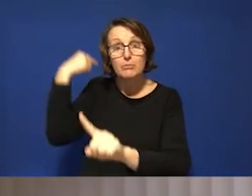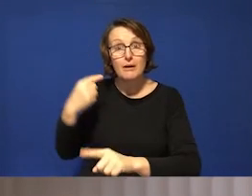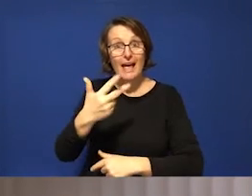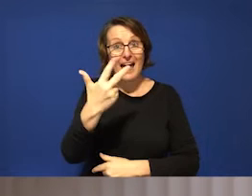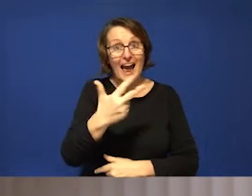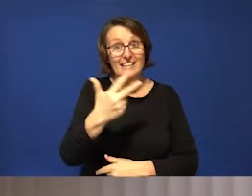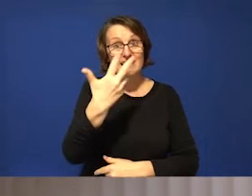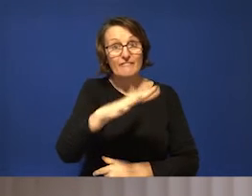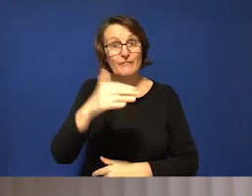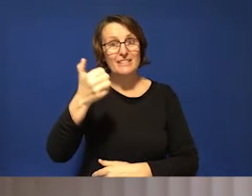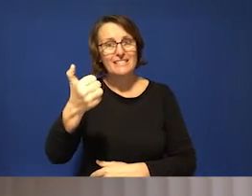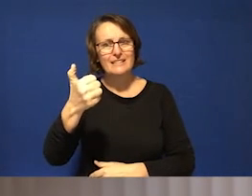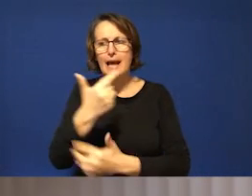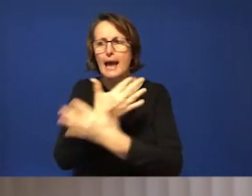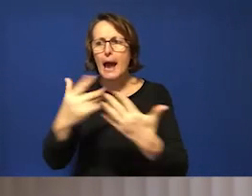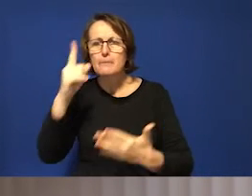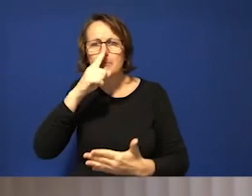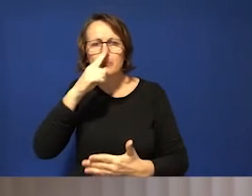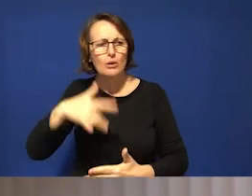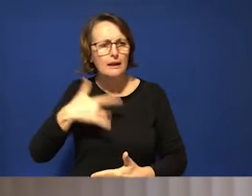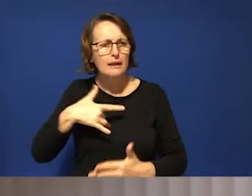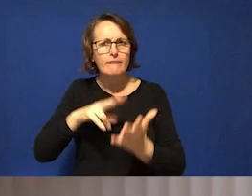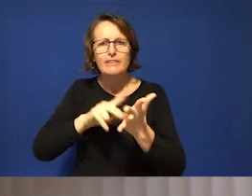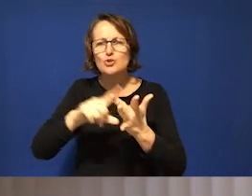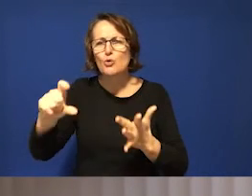Victoria's population was what? 300, 320,000 people.